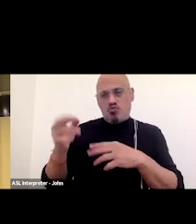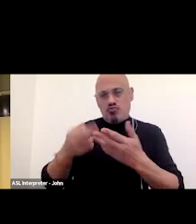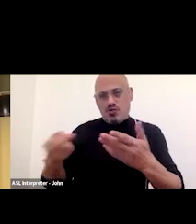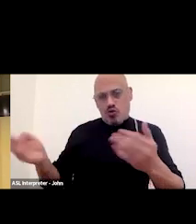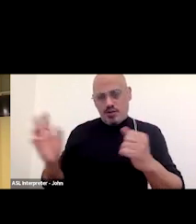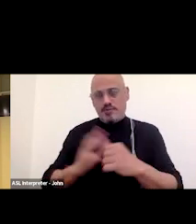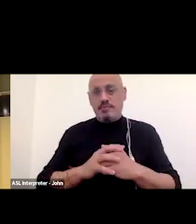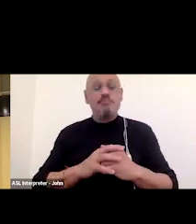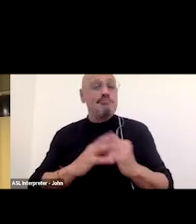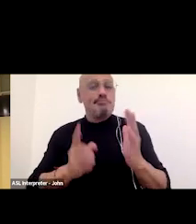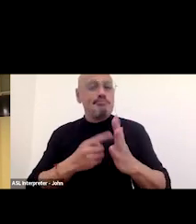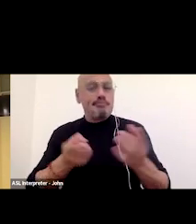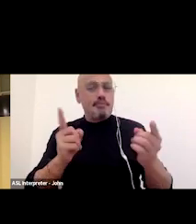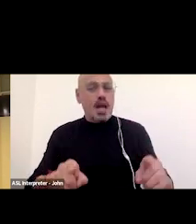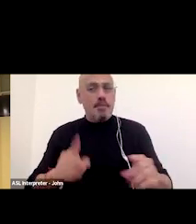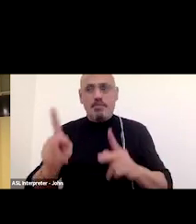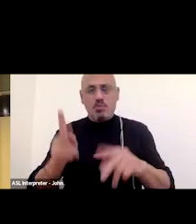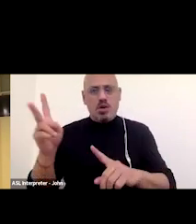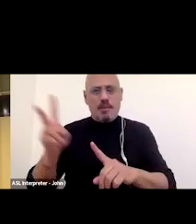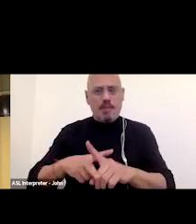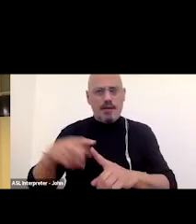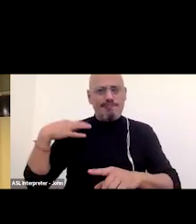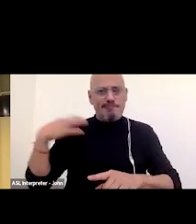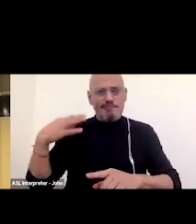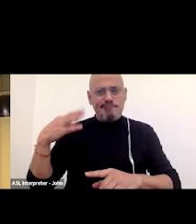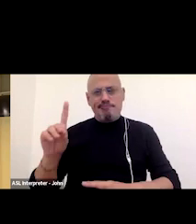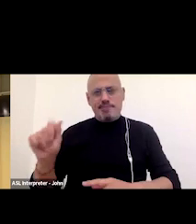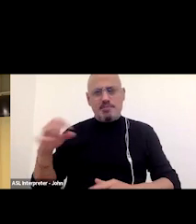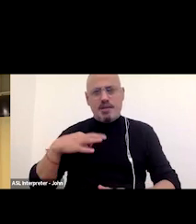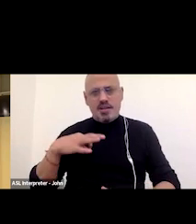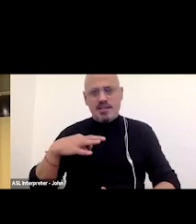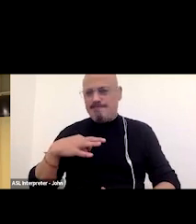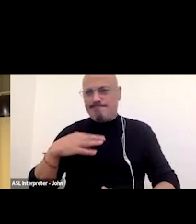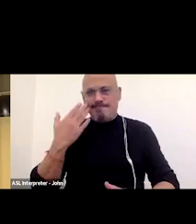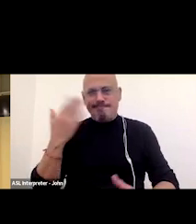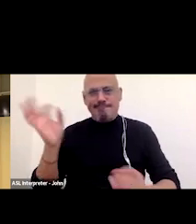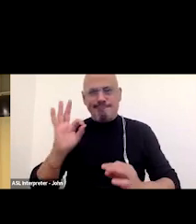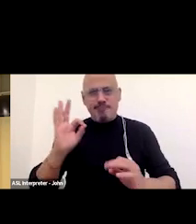And sometimes, when folks apply for disability benefits, not being aware that they could be eligible